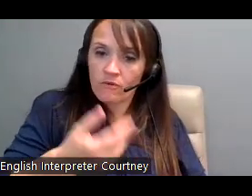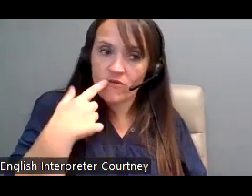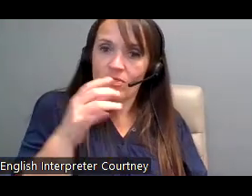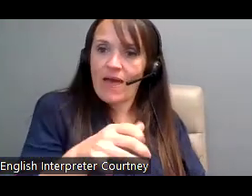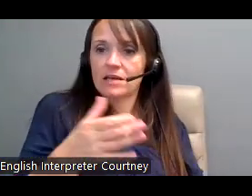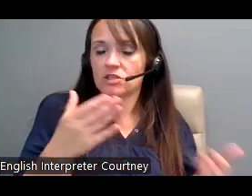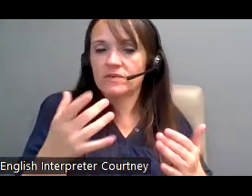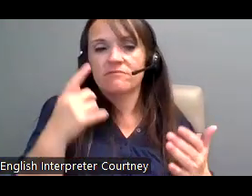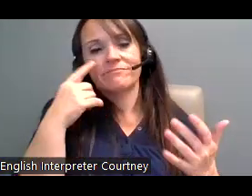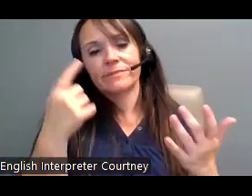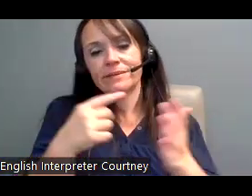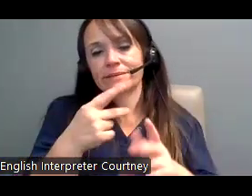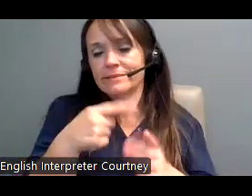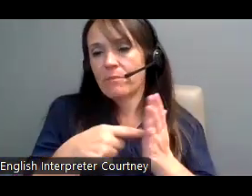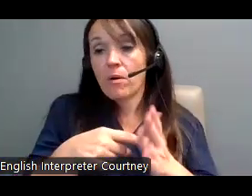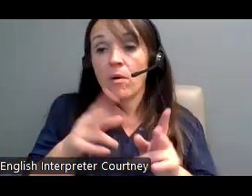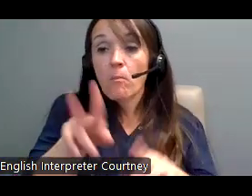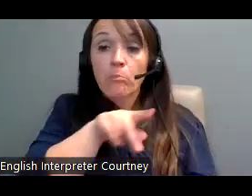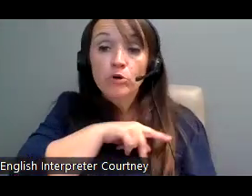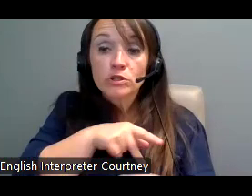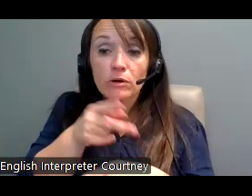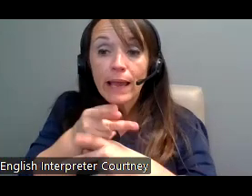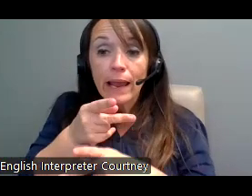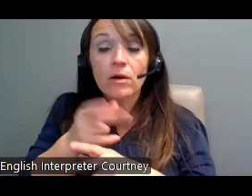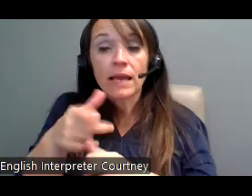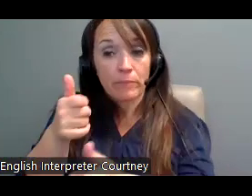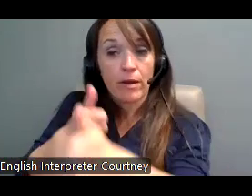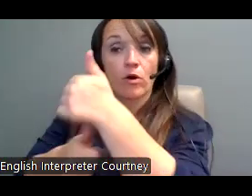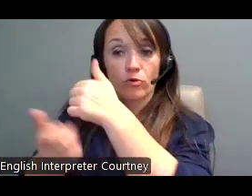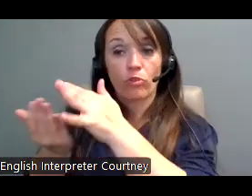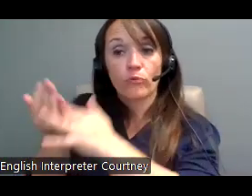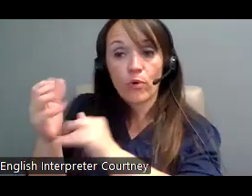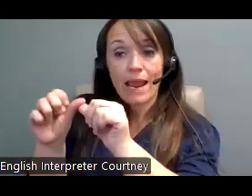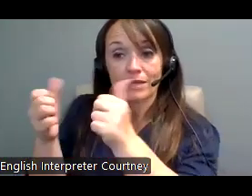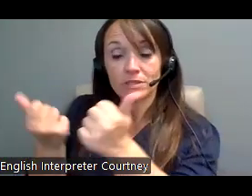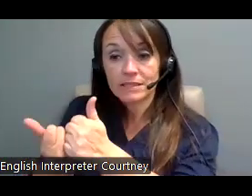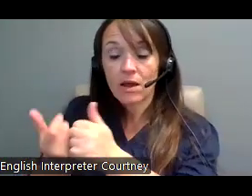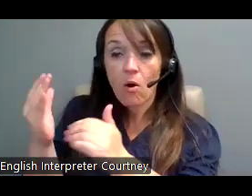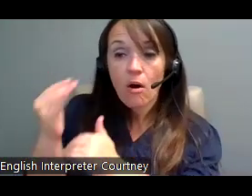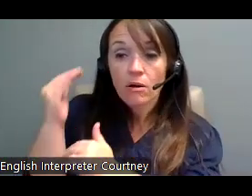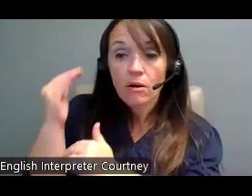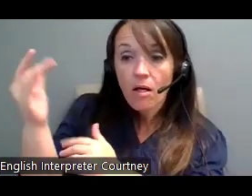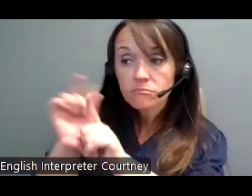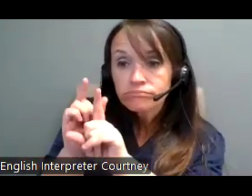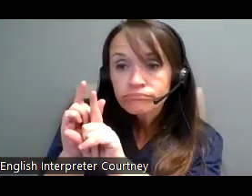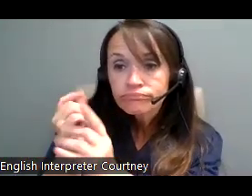Personal care can be hired on through an agency, adult attendant, could be hired on being a